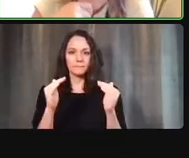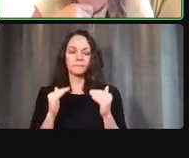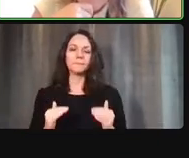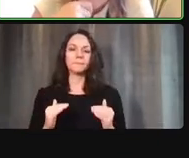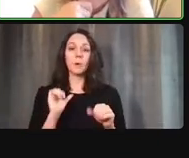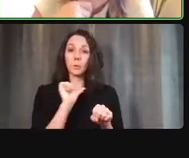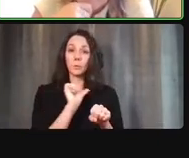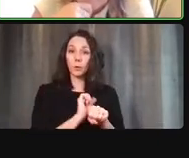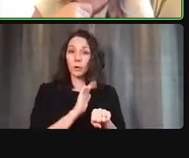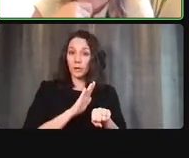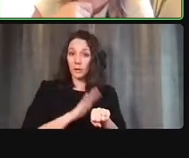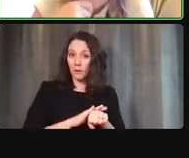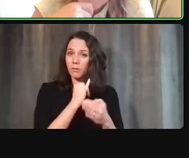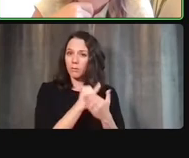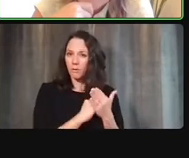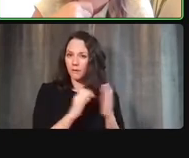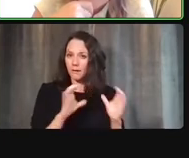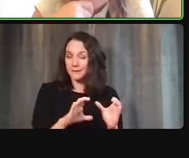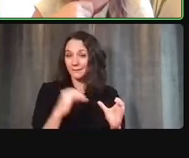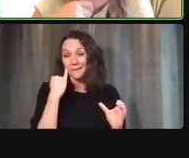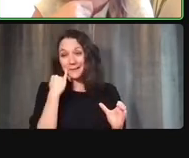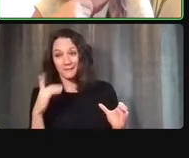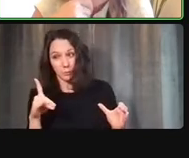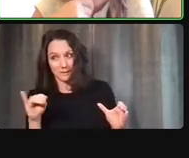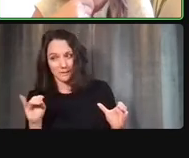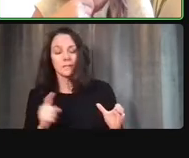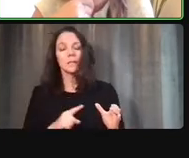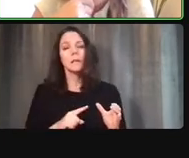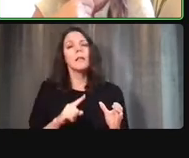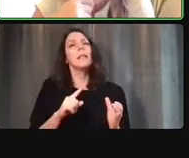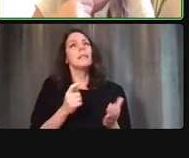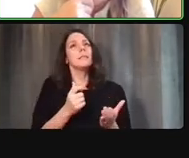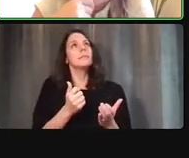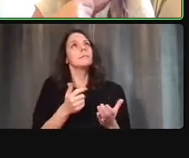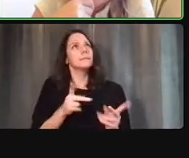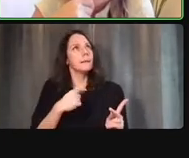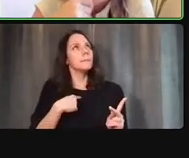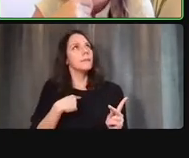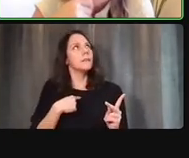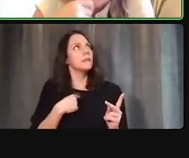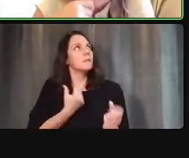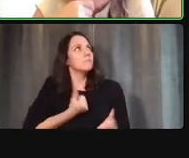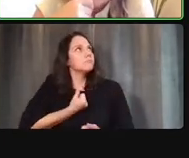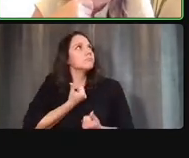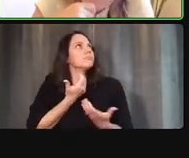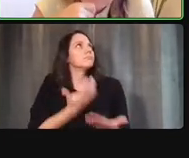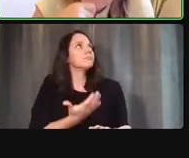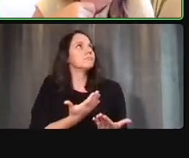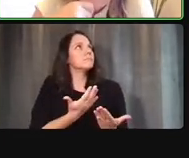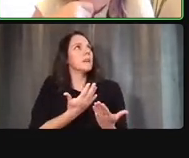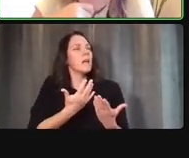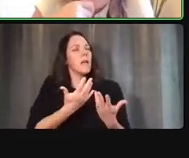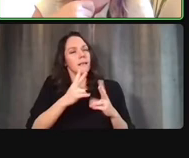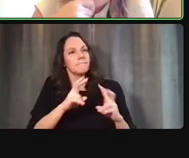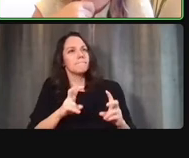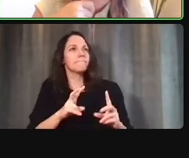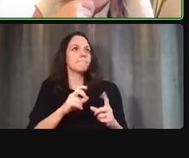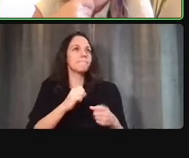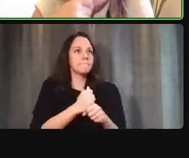if applicable, allowed me to understand and articulate my thoughts and feelings. And it's interesting that out of all